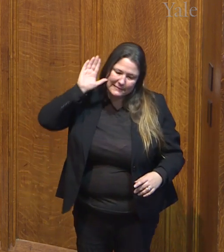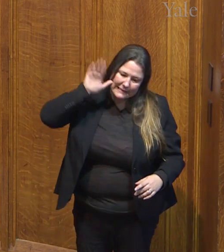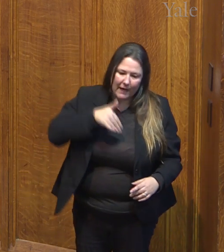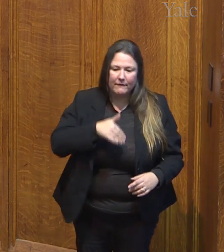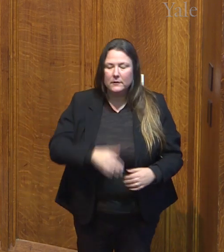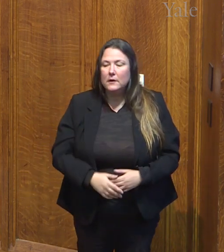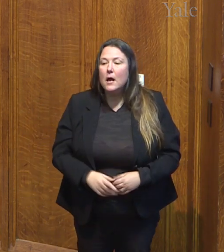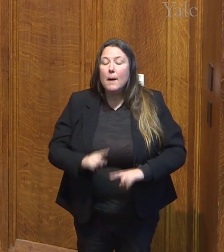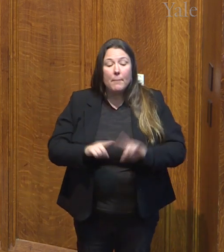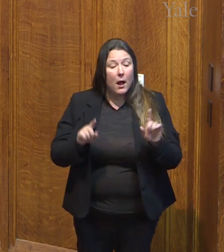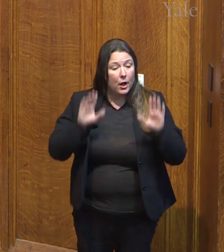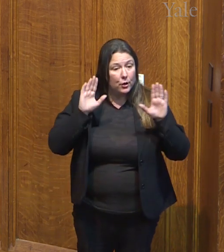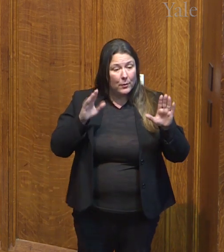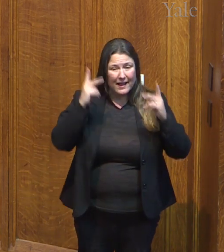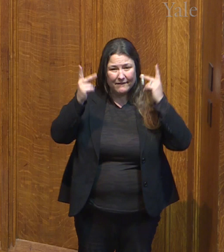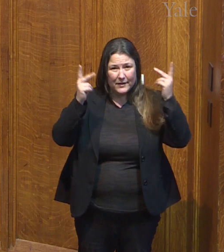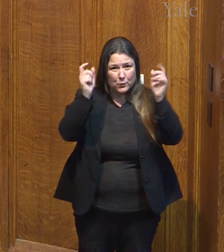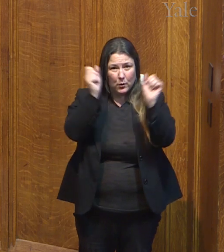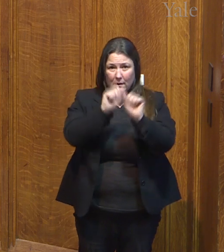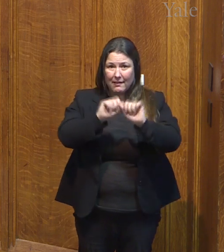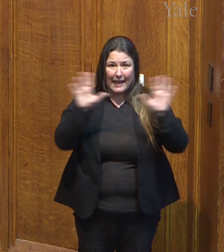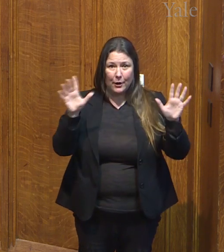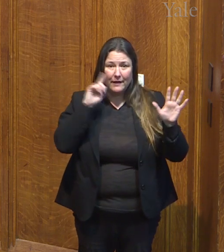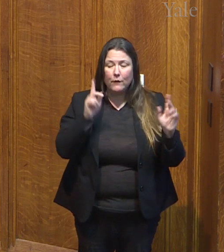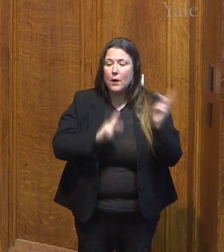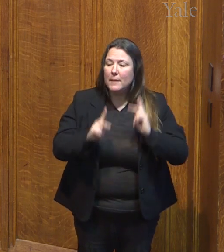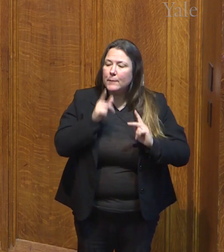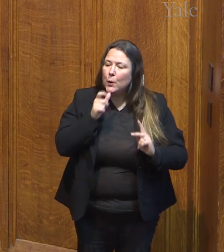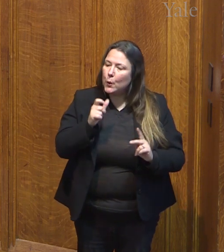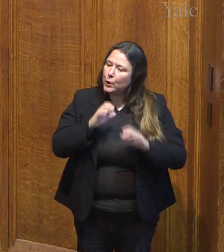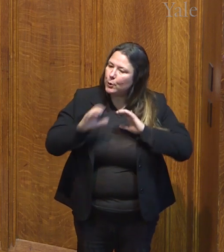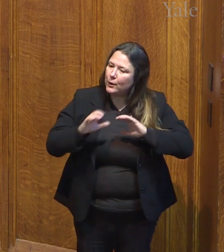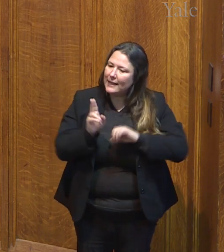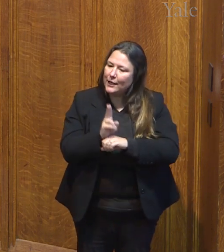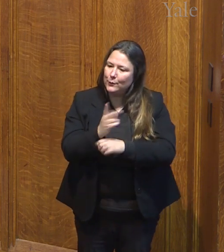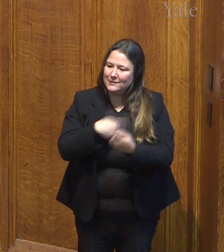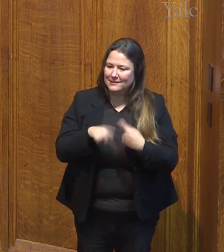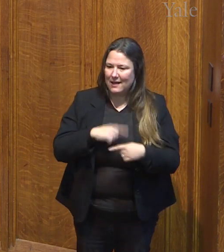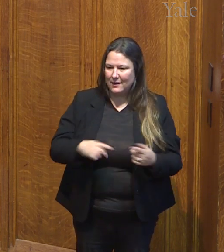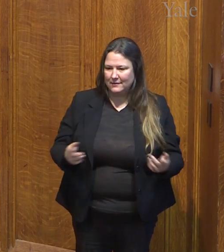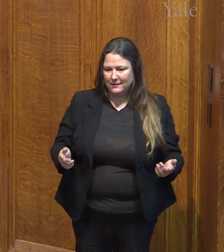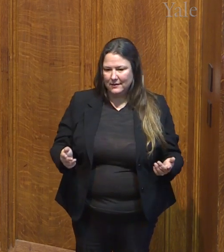and visual clarity of those who communicate in sign languages as you have just seen